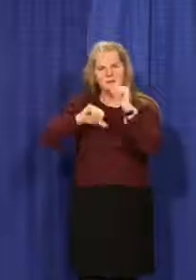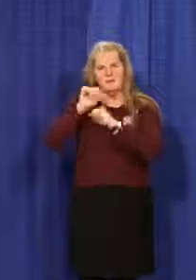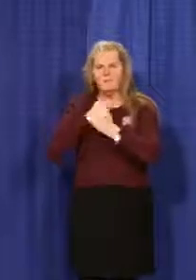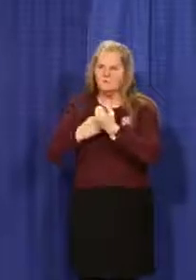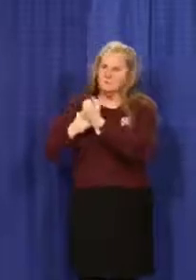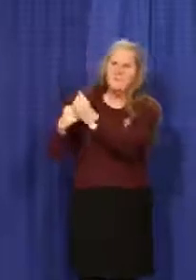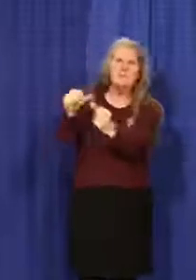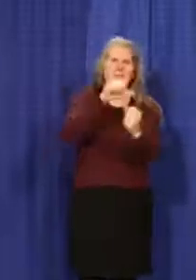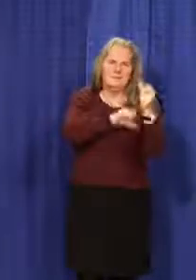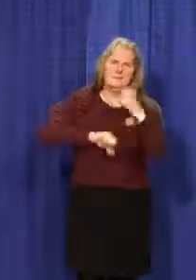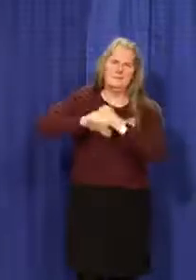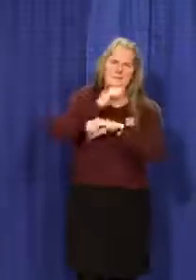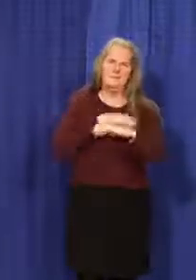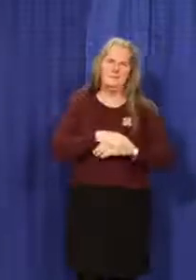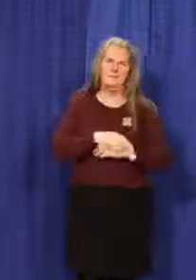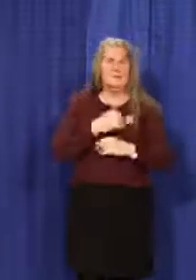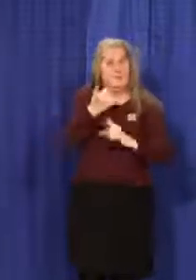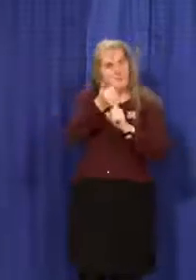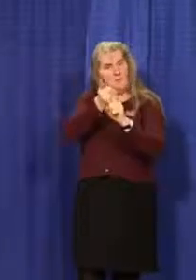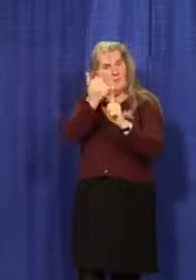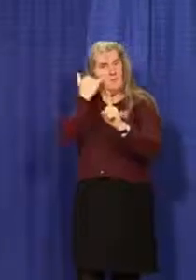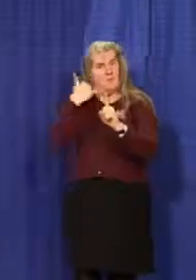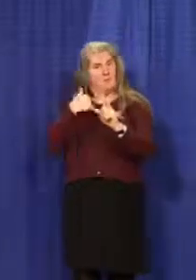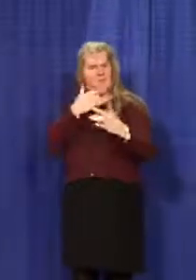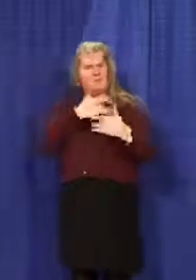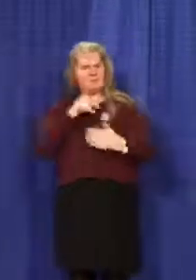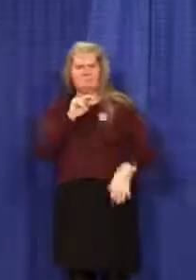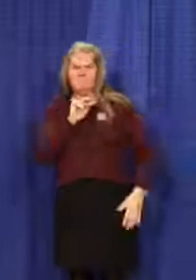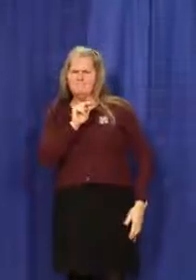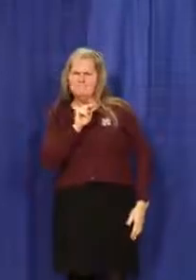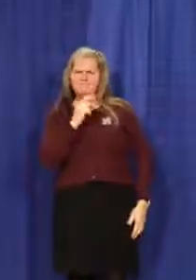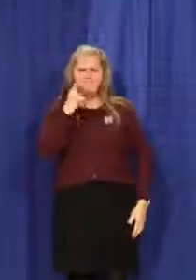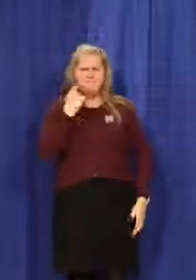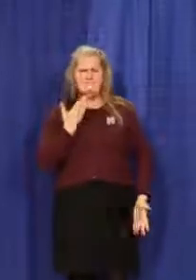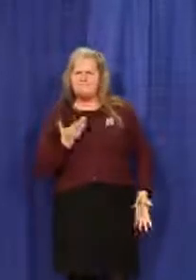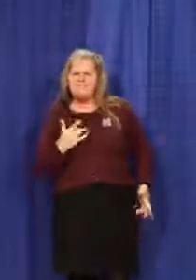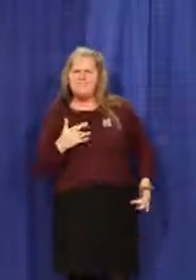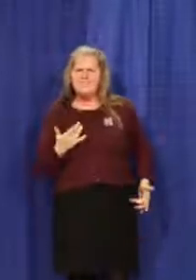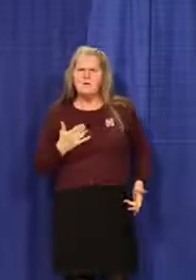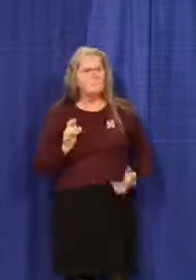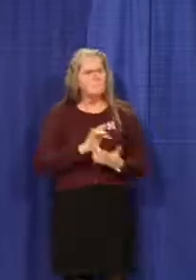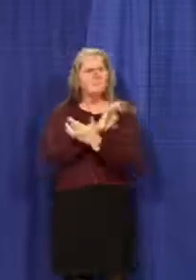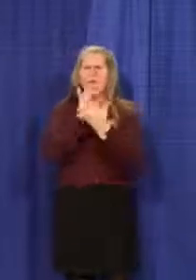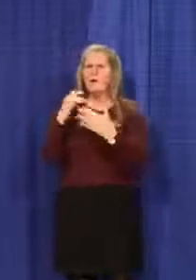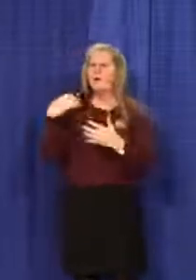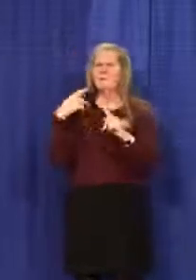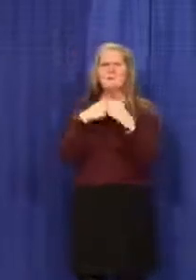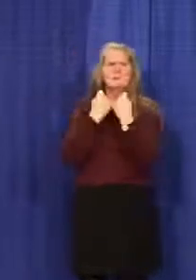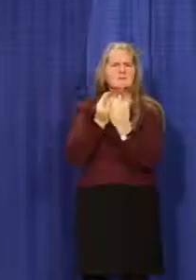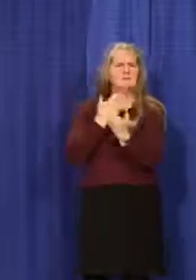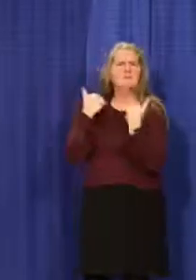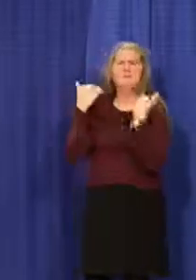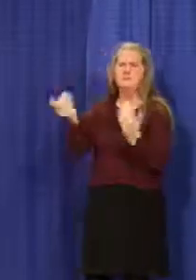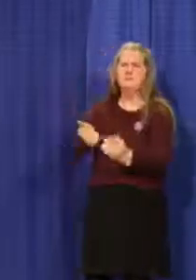through these challenging times. If you have any concerns, however, -- however please contact enforcement teams.